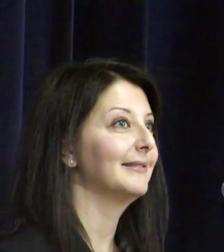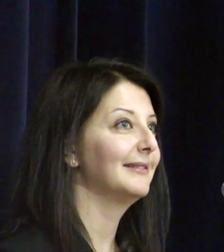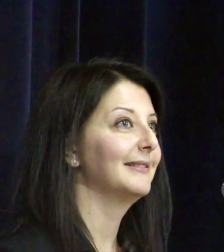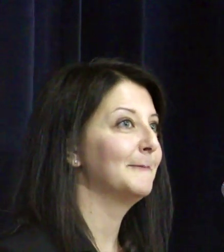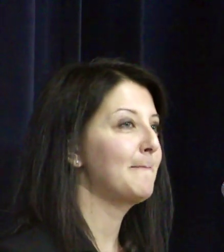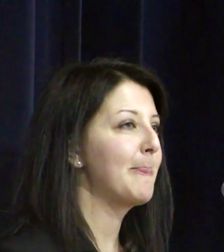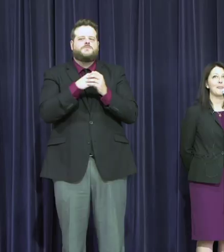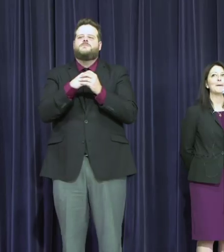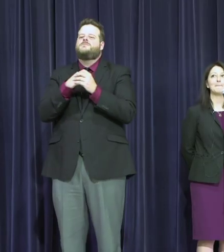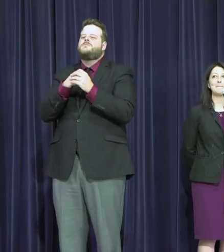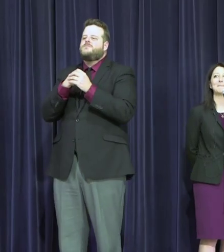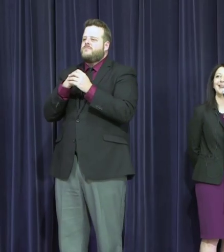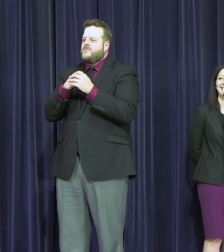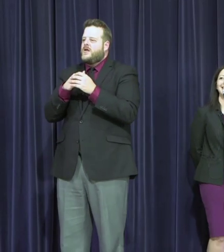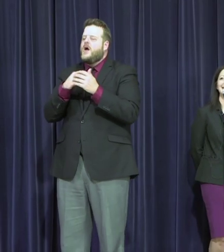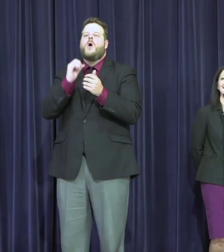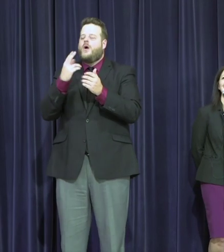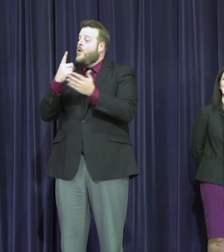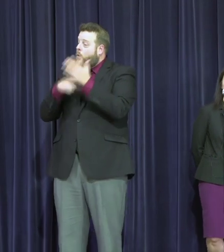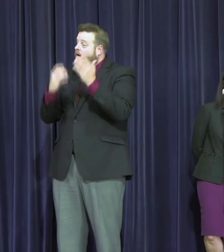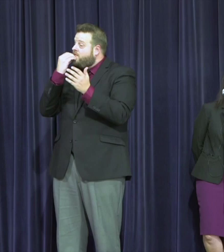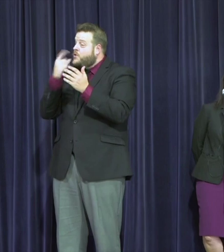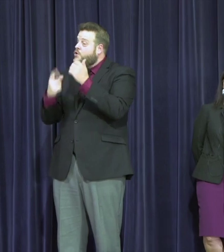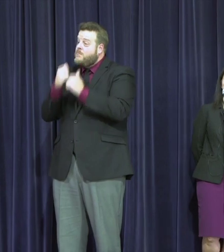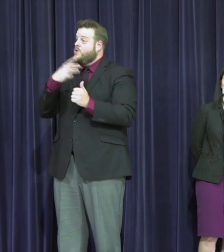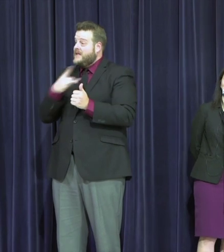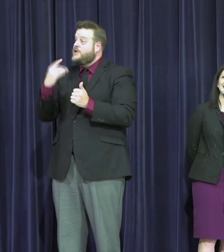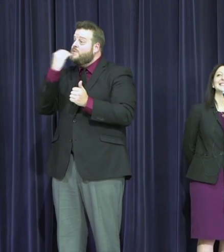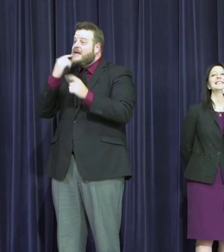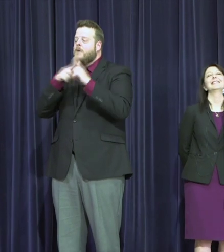What food do you most like to eat, that you absolutely know is terrible for you?